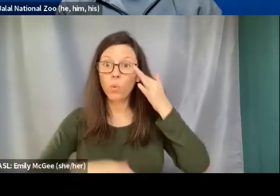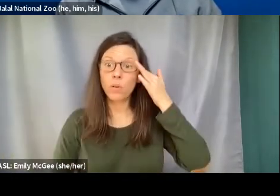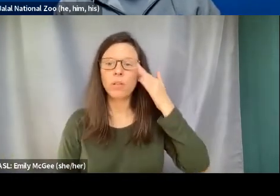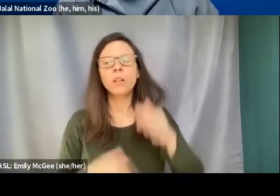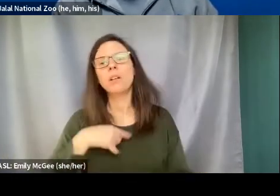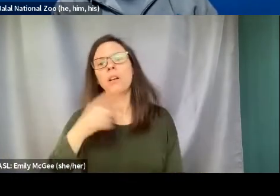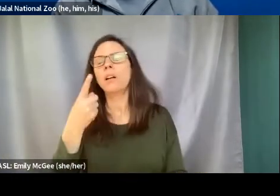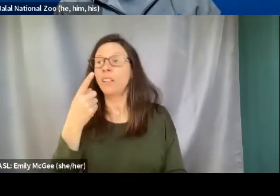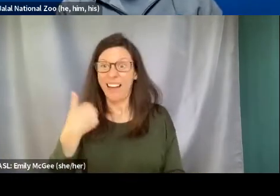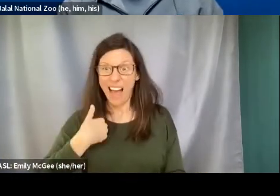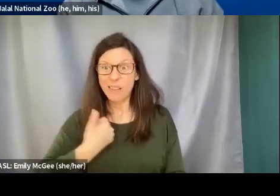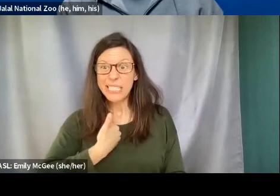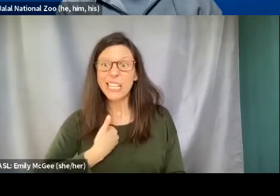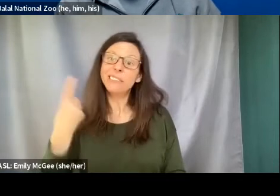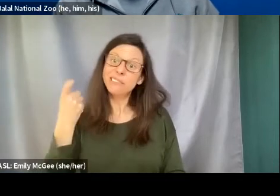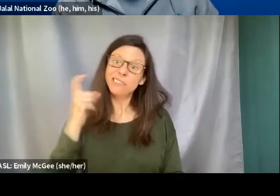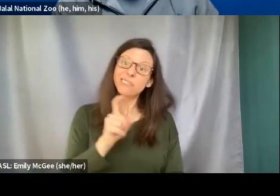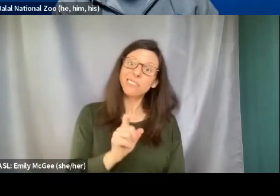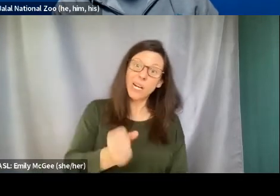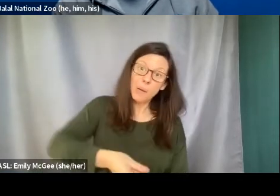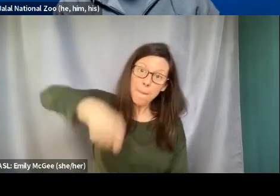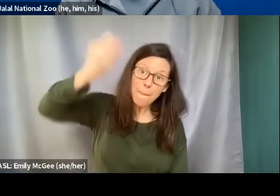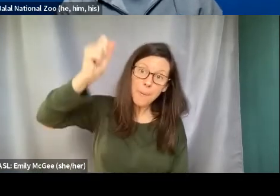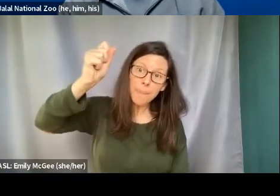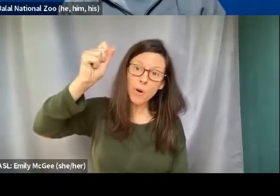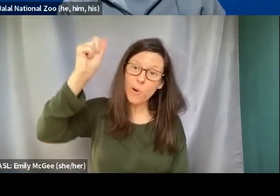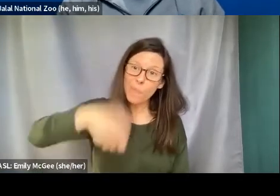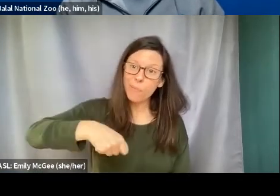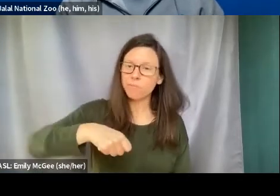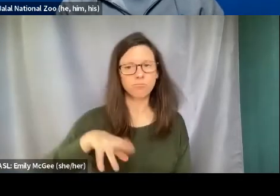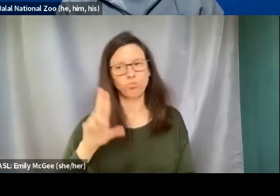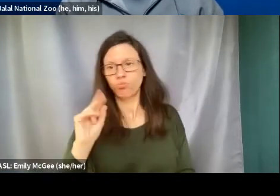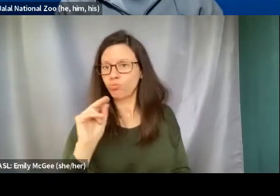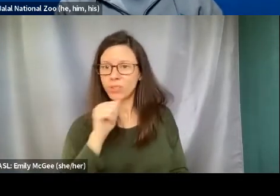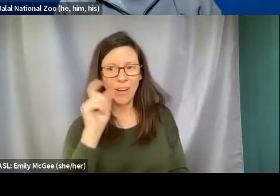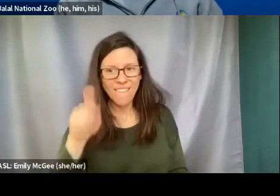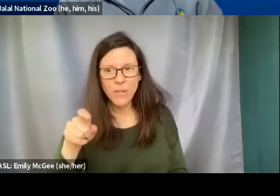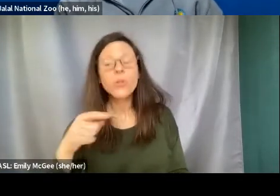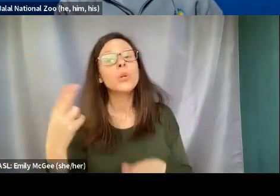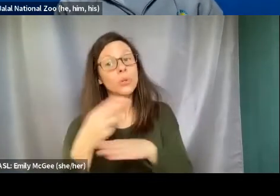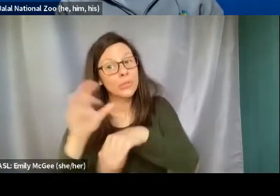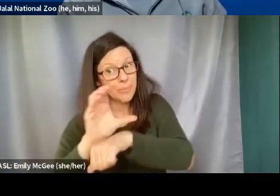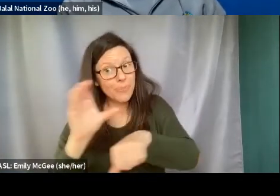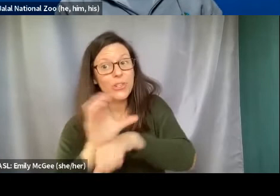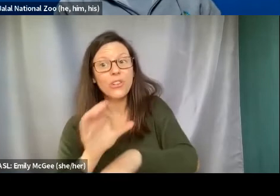and then manually starting it just press a button you know, and get it started in the comfort of,